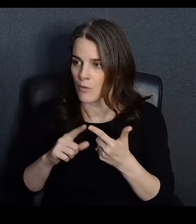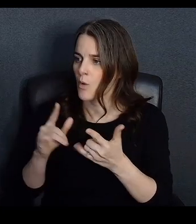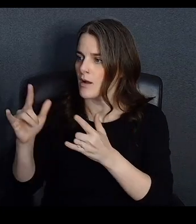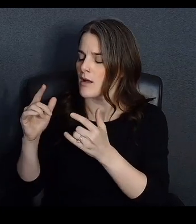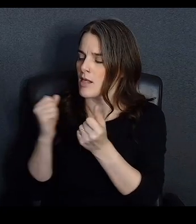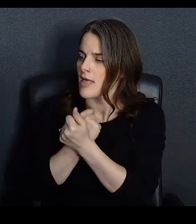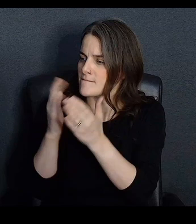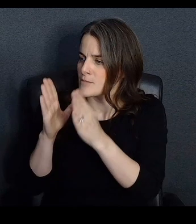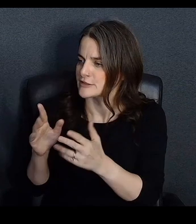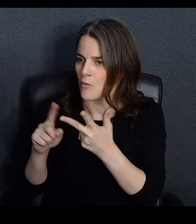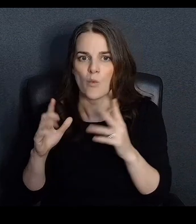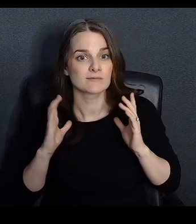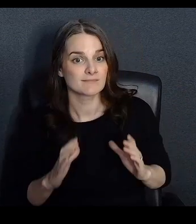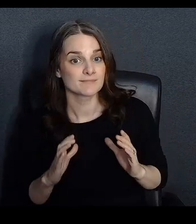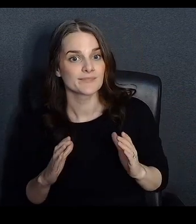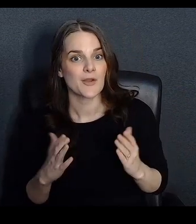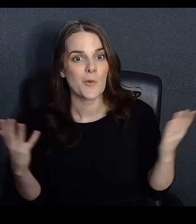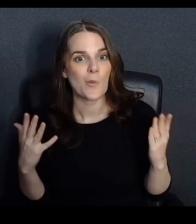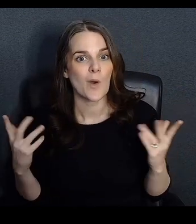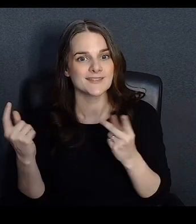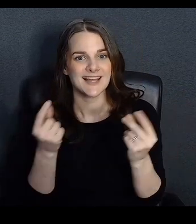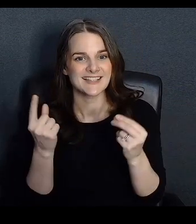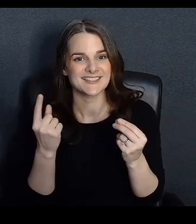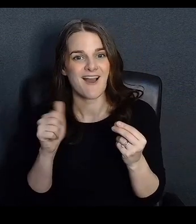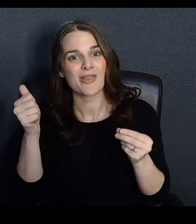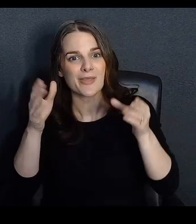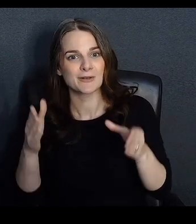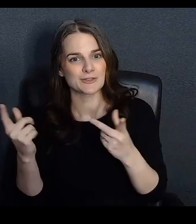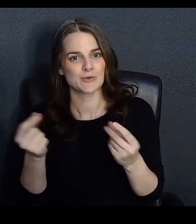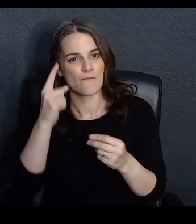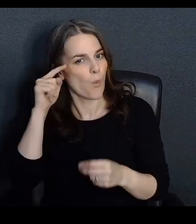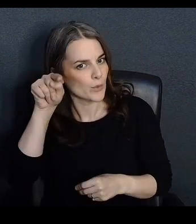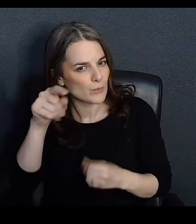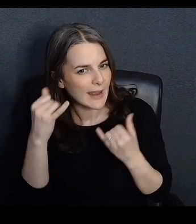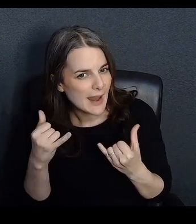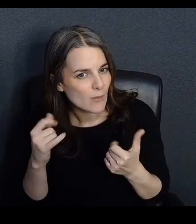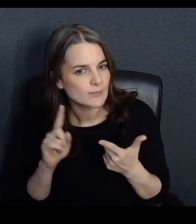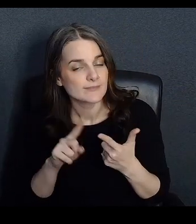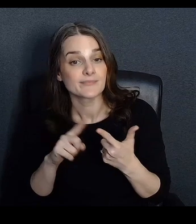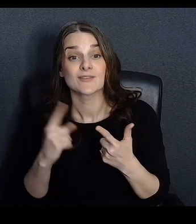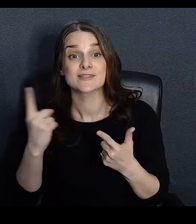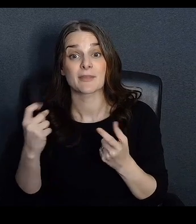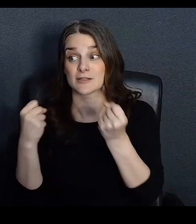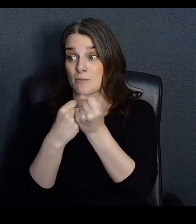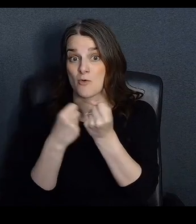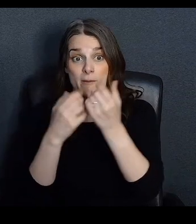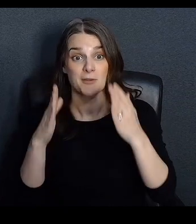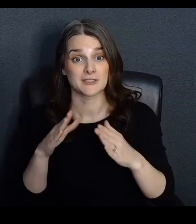So what tasks are other people organizing for you right now? Is there something that a support person currently coaches